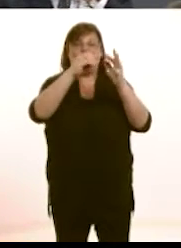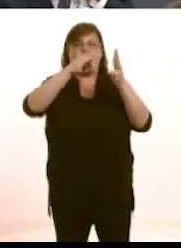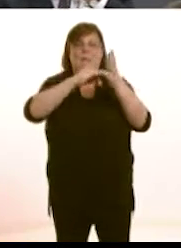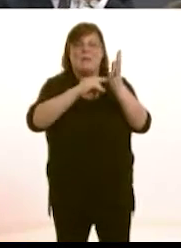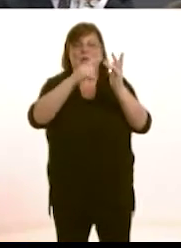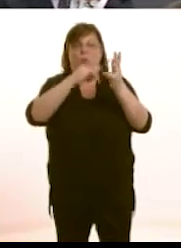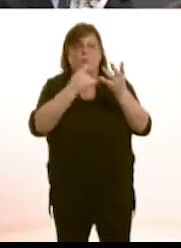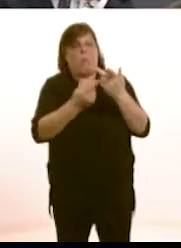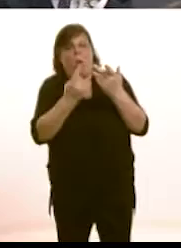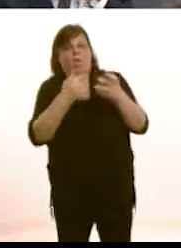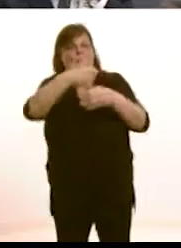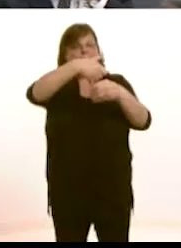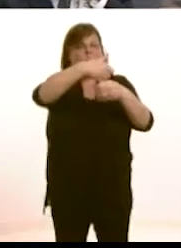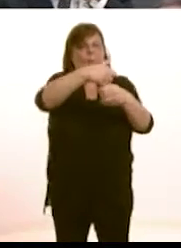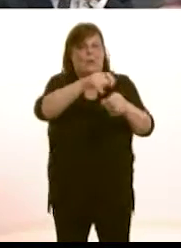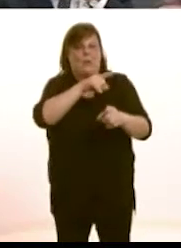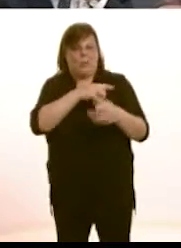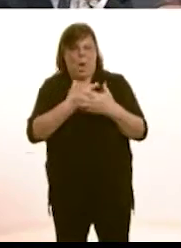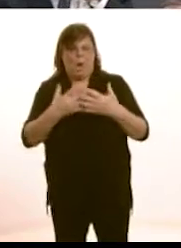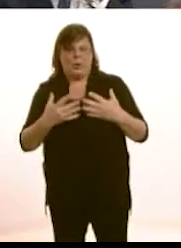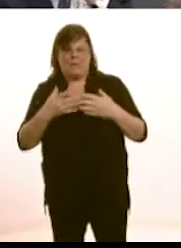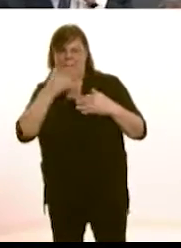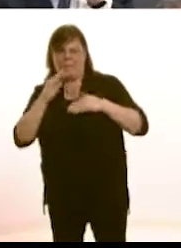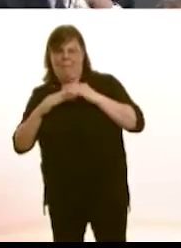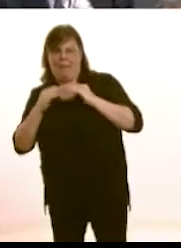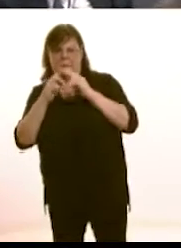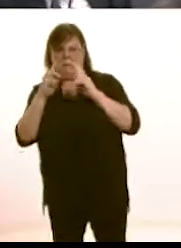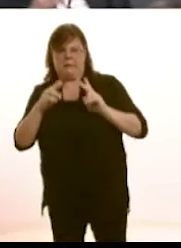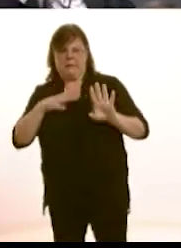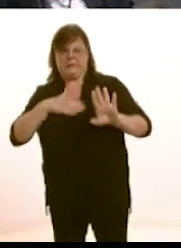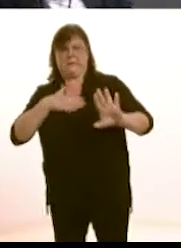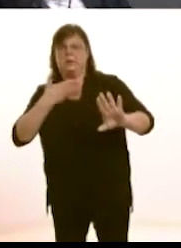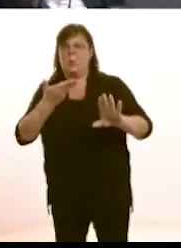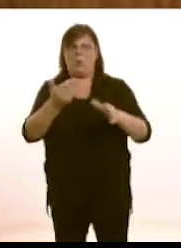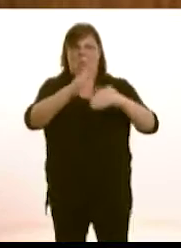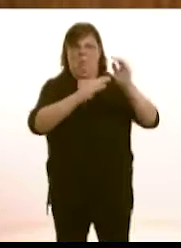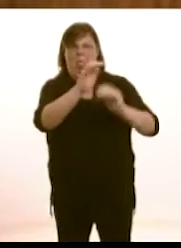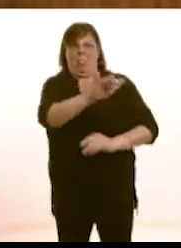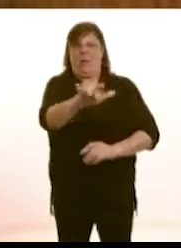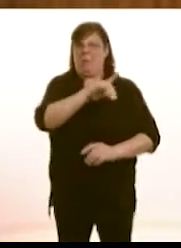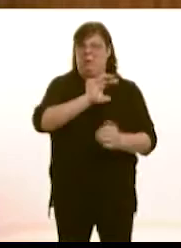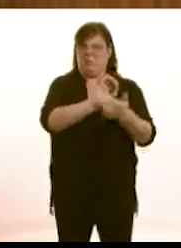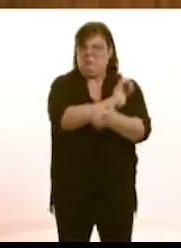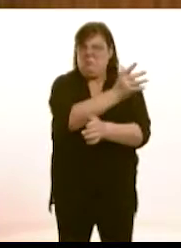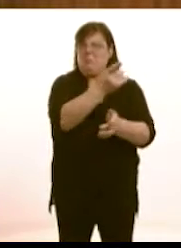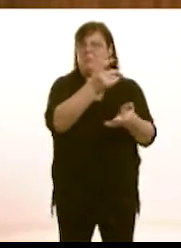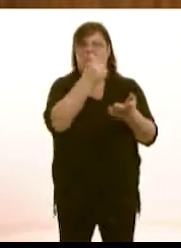why developers are often not prepared to take the risk of developing a brownfield site.